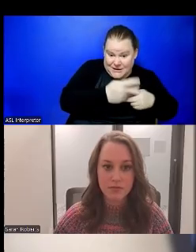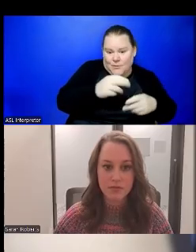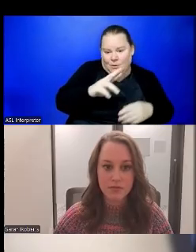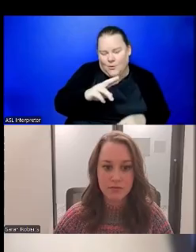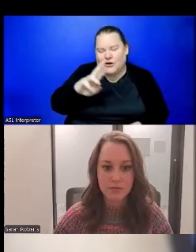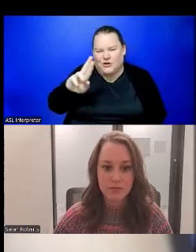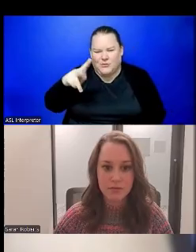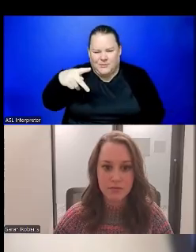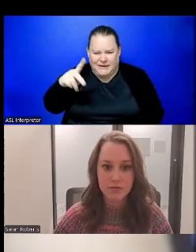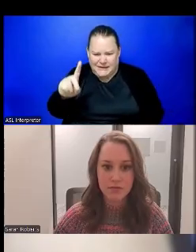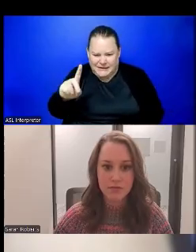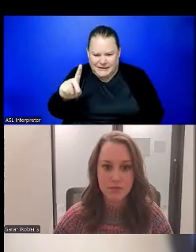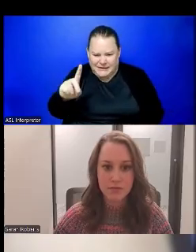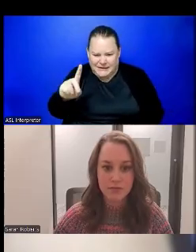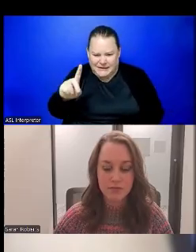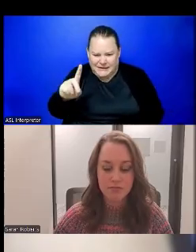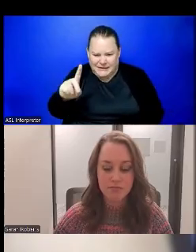call a robertsonian translocation.